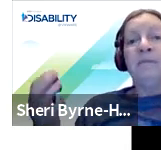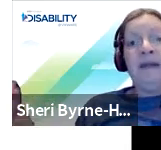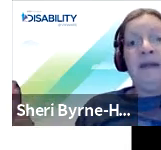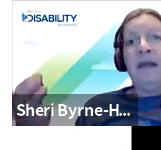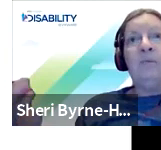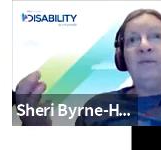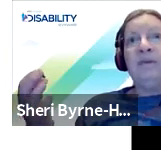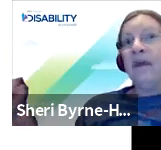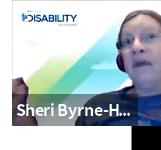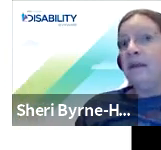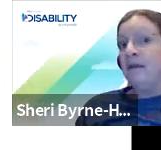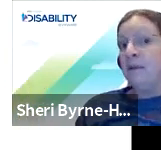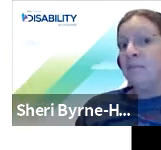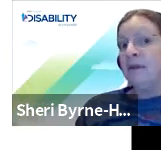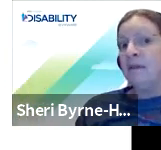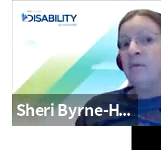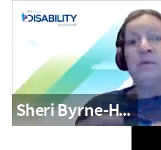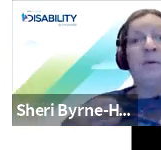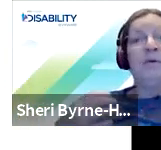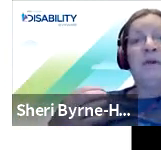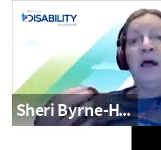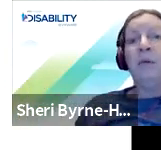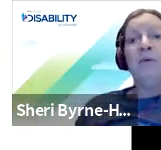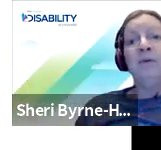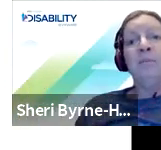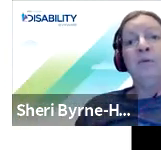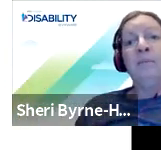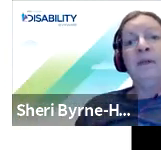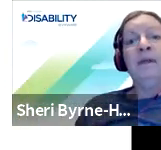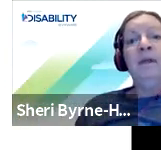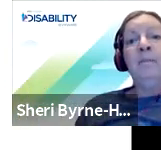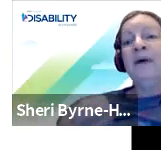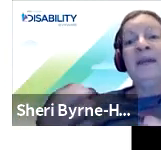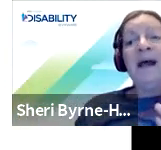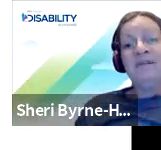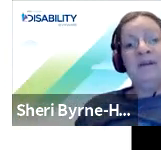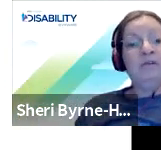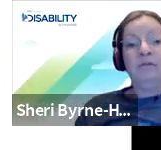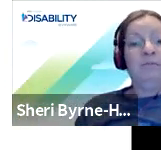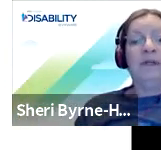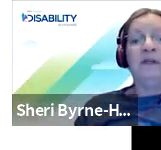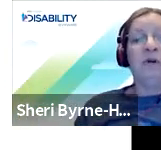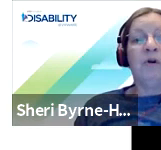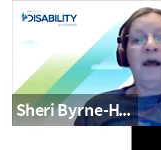More recently, we're looking at employment rates hovering in the low 20s. So, we've lost more than half of